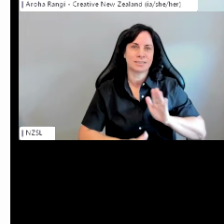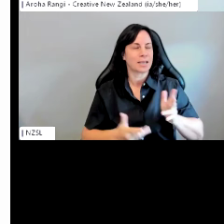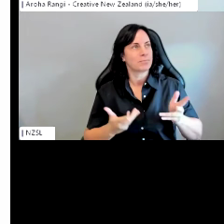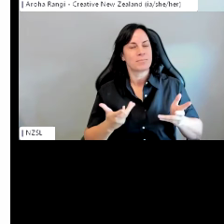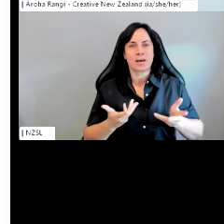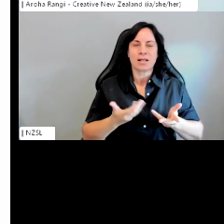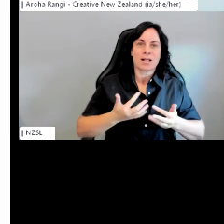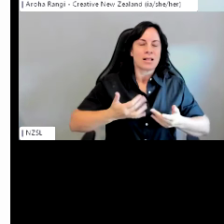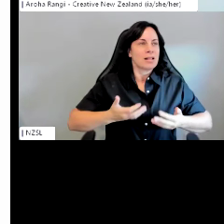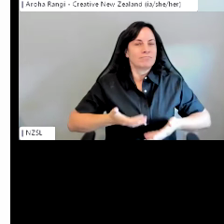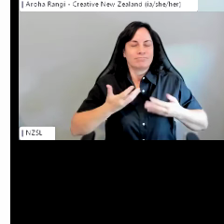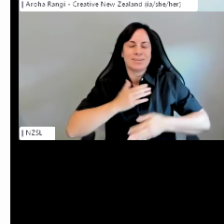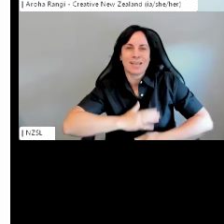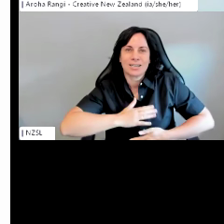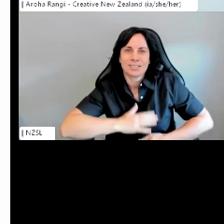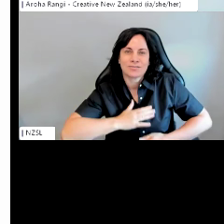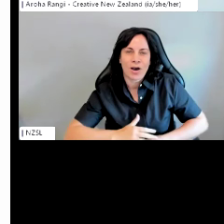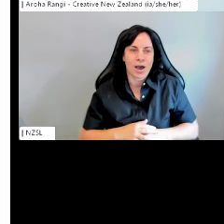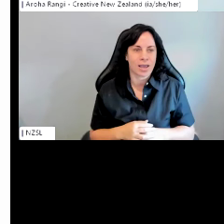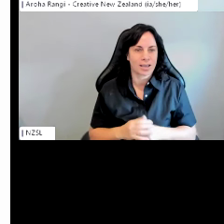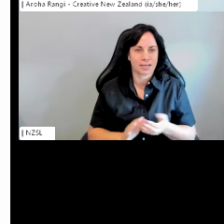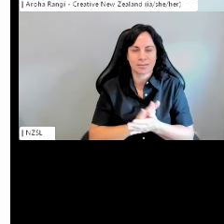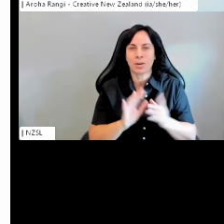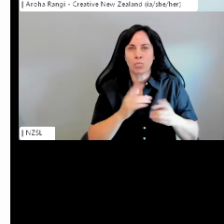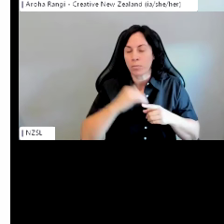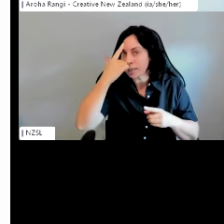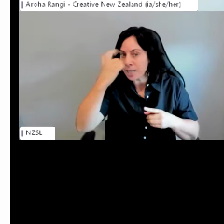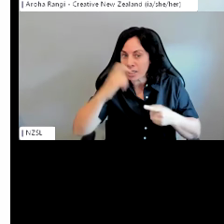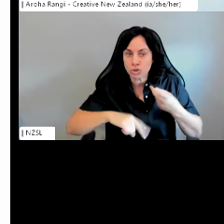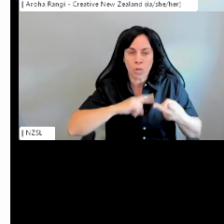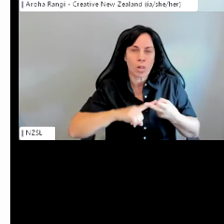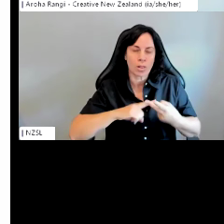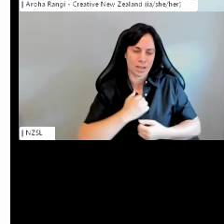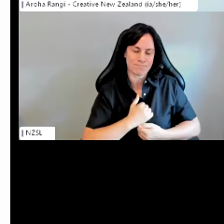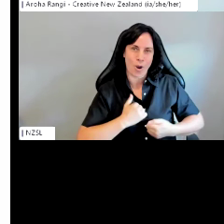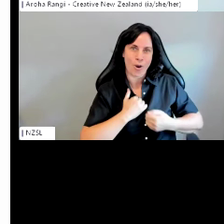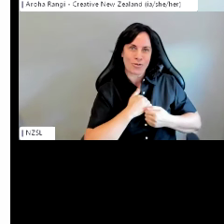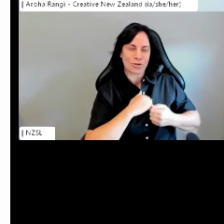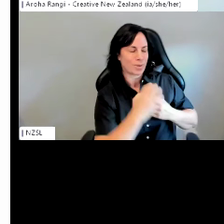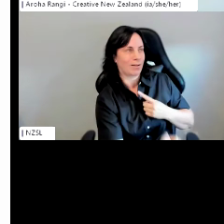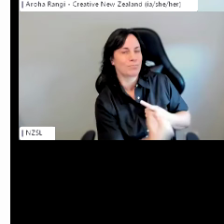but it's particularly likely to be emotional. They would like to be moved. They would like to find